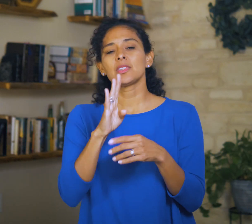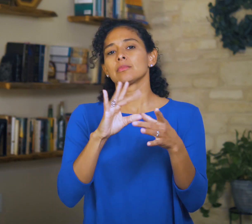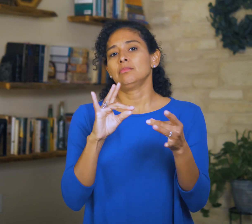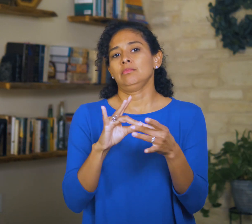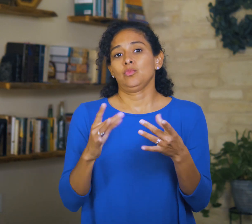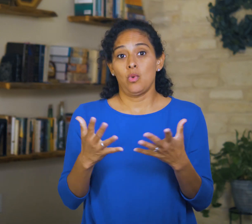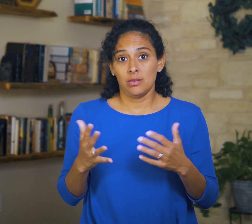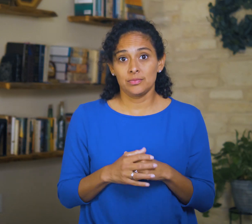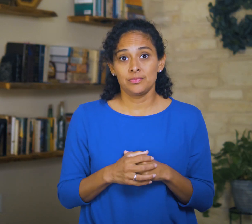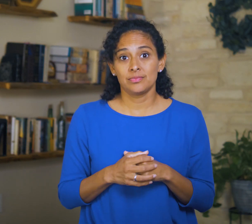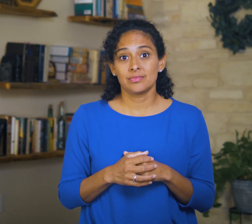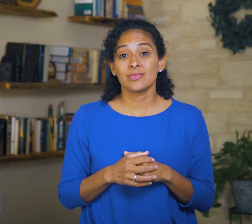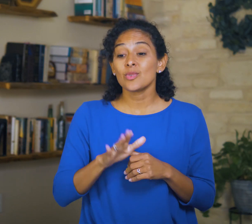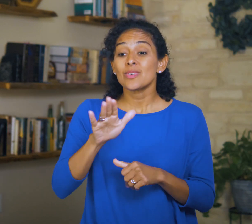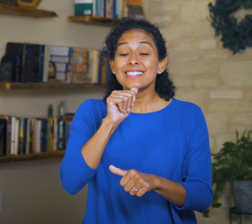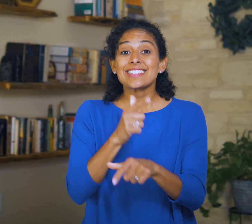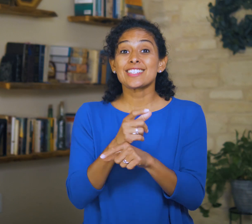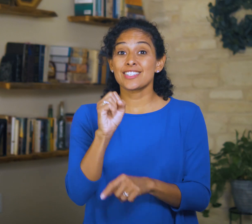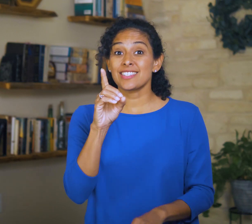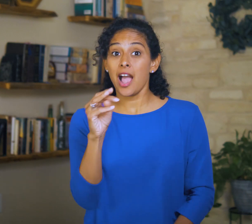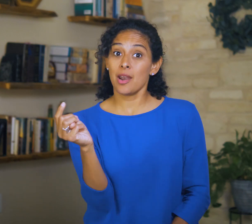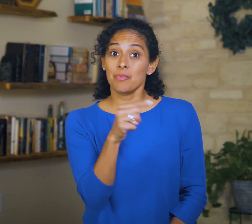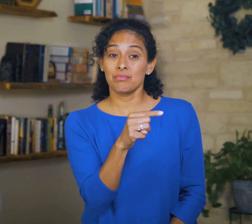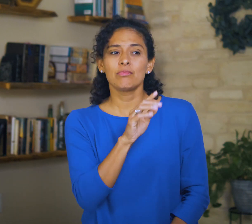“This was the guilt of your sister Sodom: